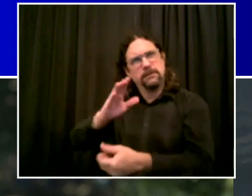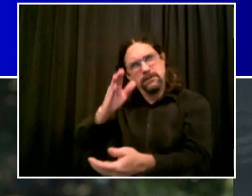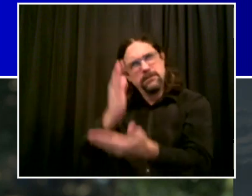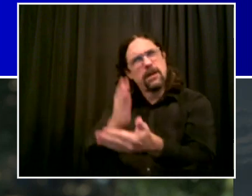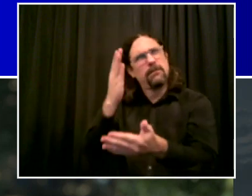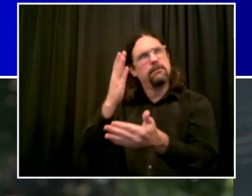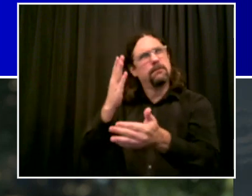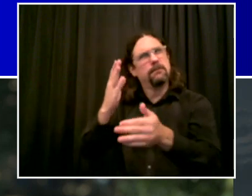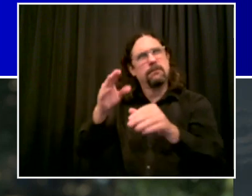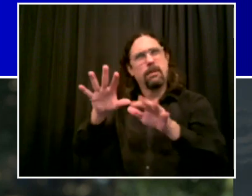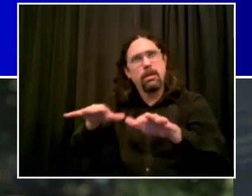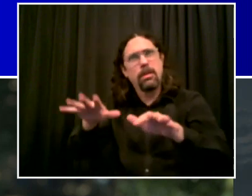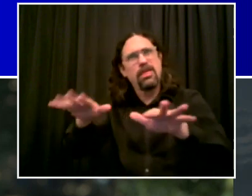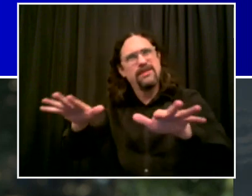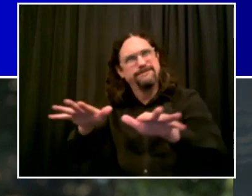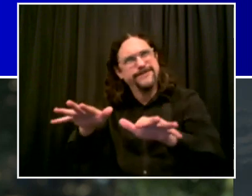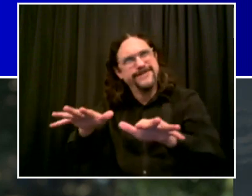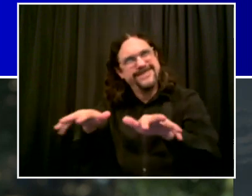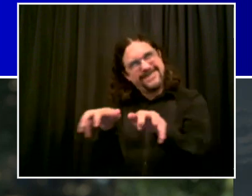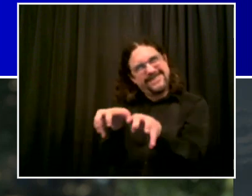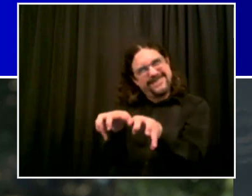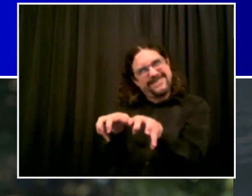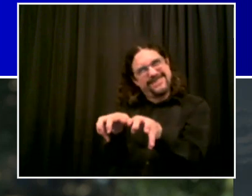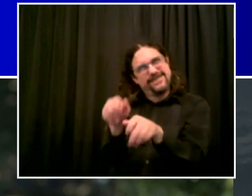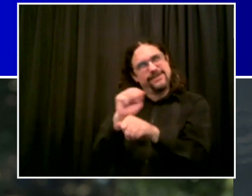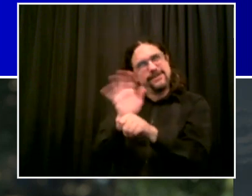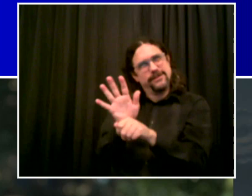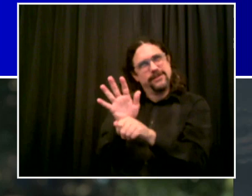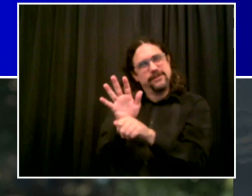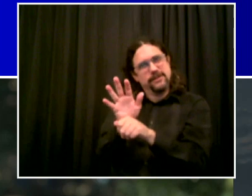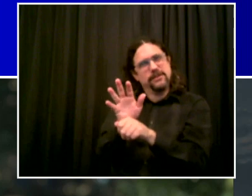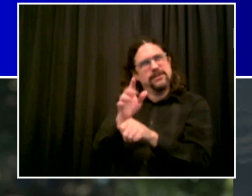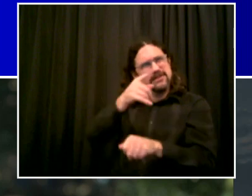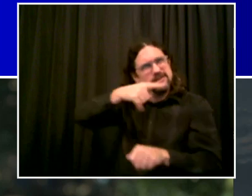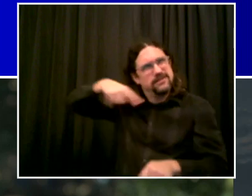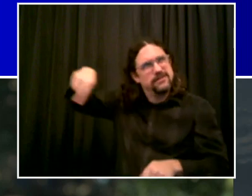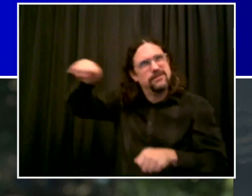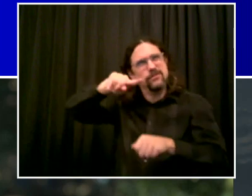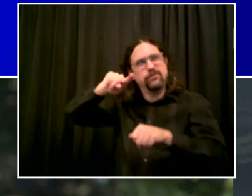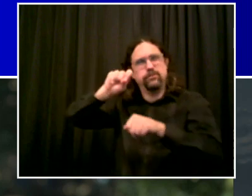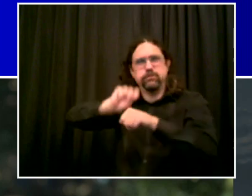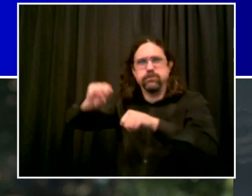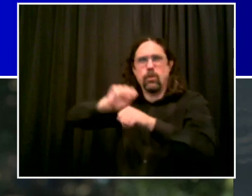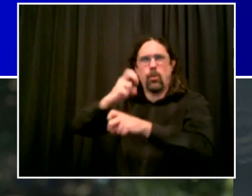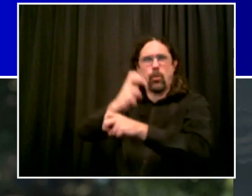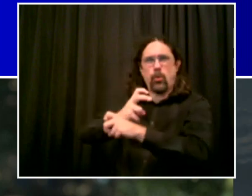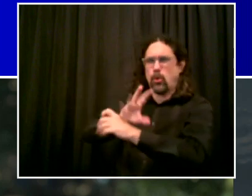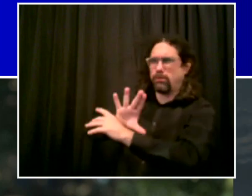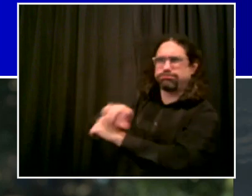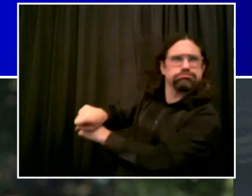SPREADING. NEW YORKERS HAVE BEEN HEROES. THE WHOLE COUNTRY IS LOOKING AT NEW YORK CITY WITH